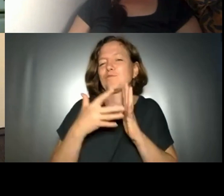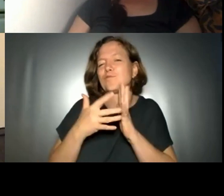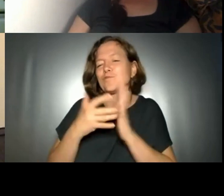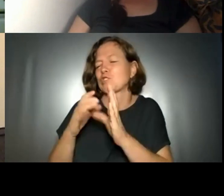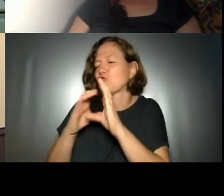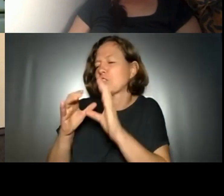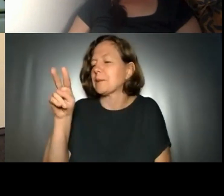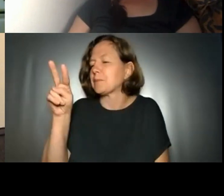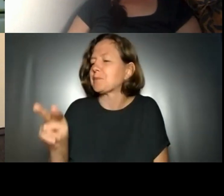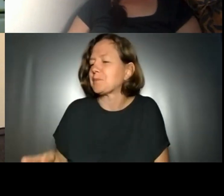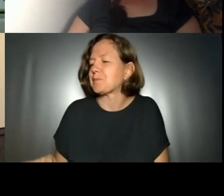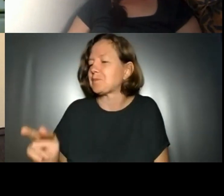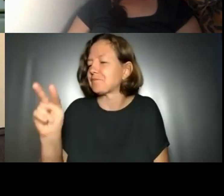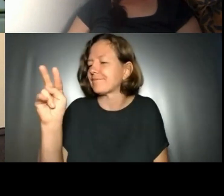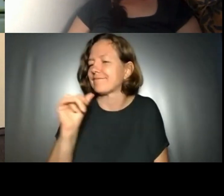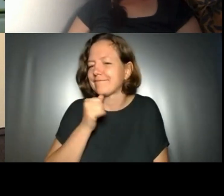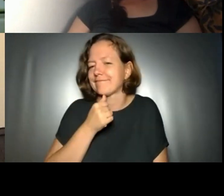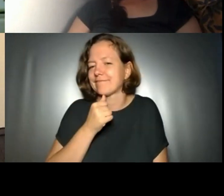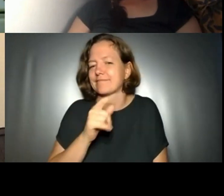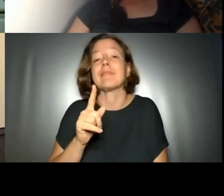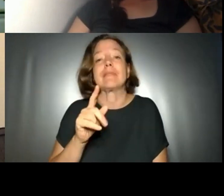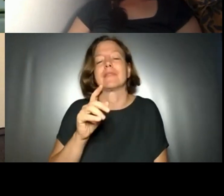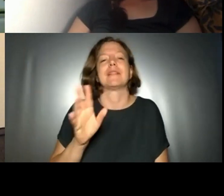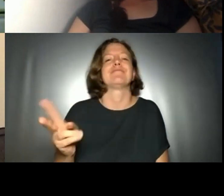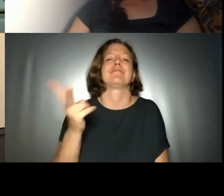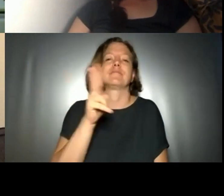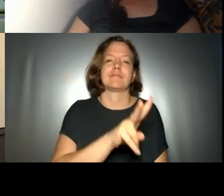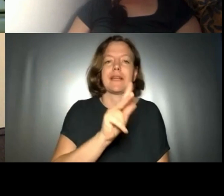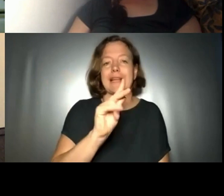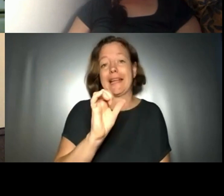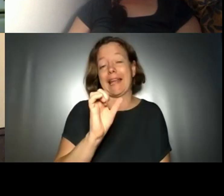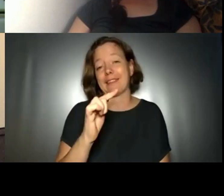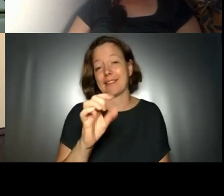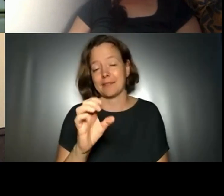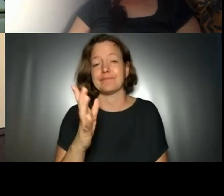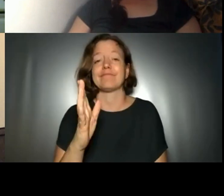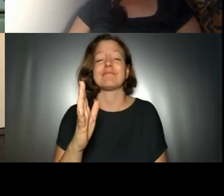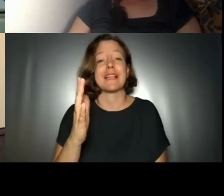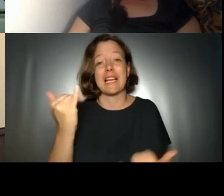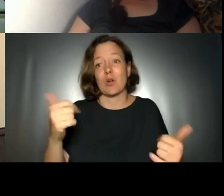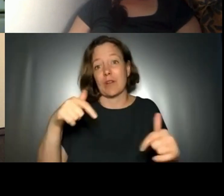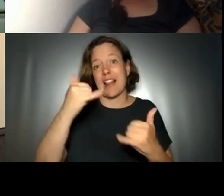Kate Marsh: And please, everybody, feel free as this is our last session to comment on anything.